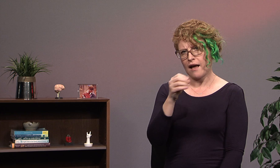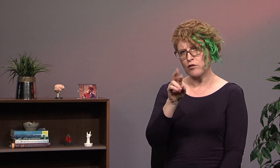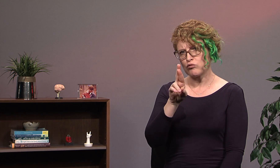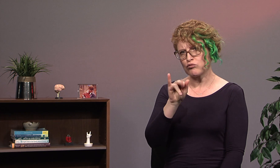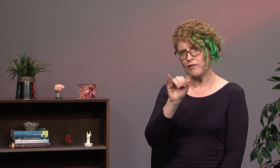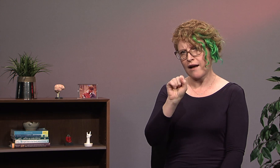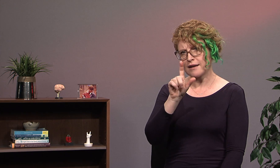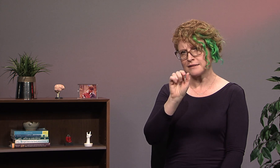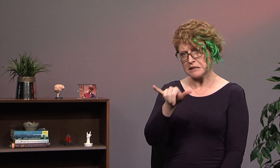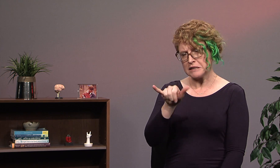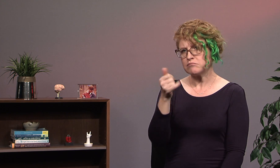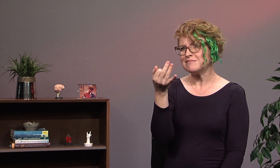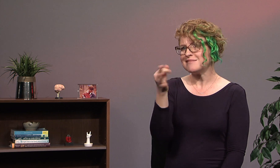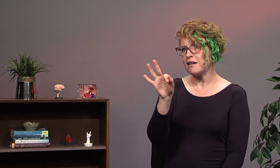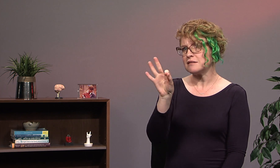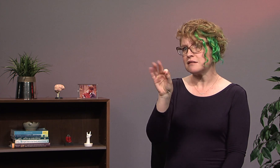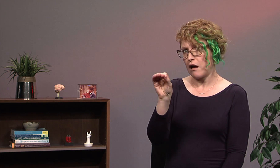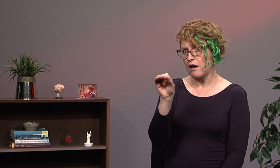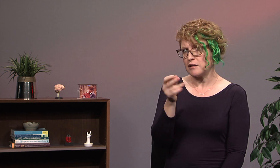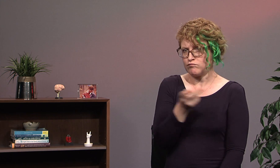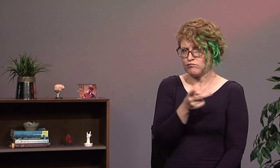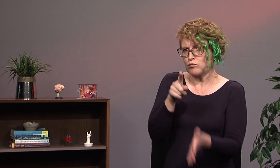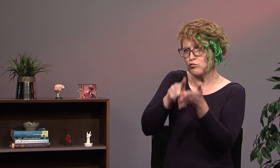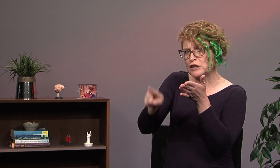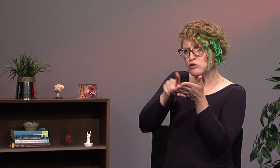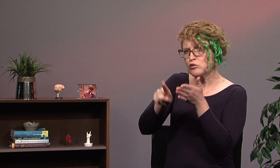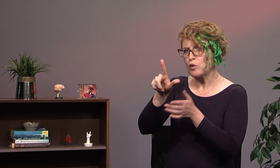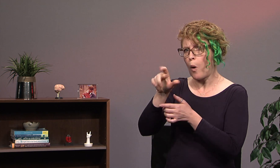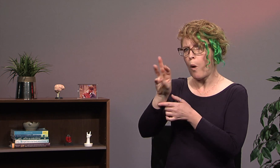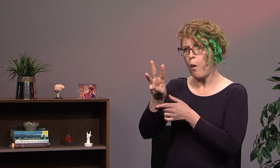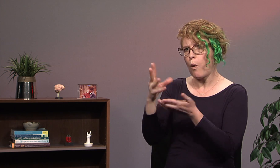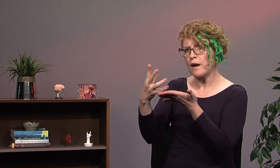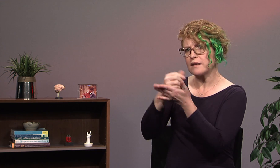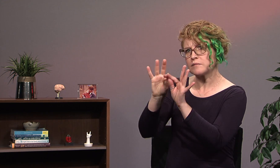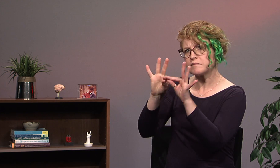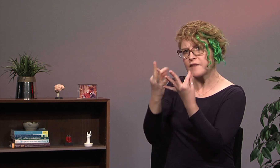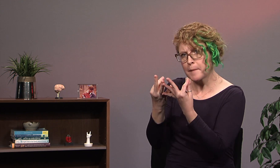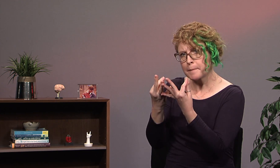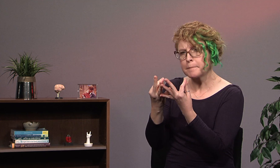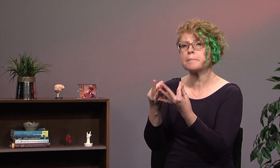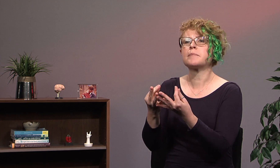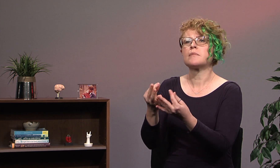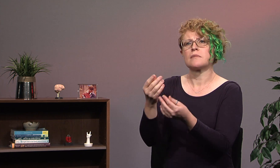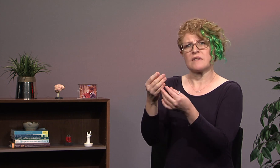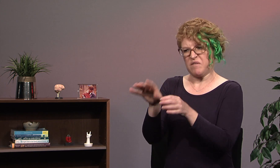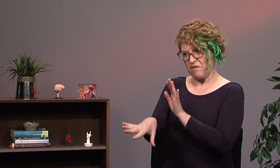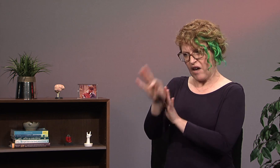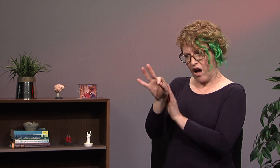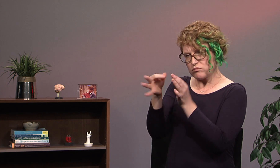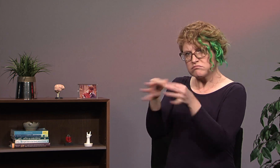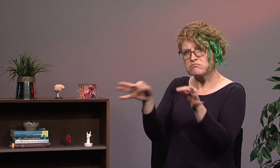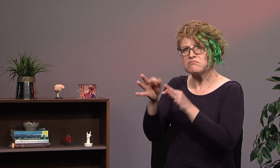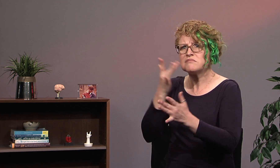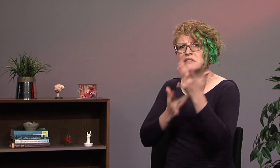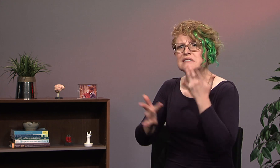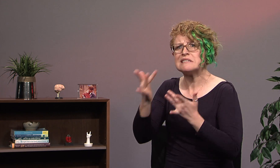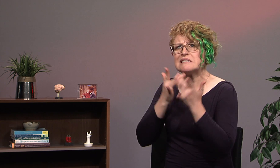of language deprivation in lower income families and the importance of closing the gap in the number of words